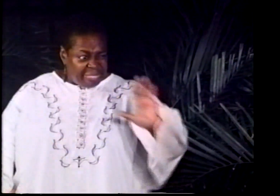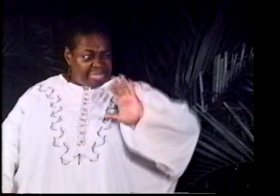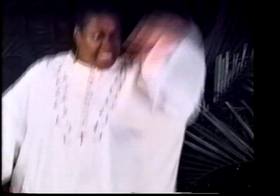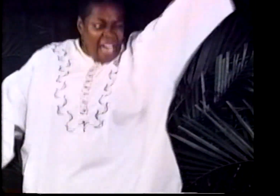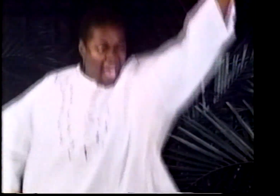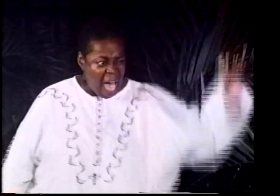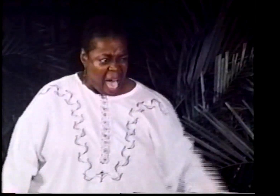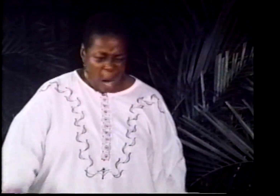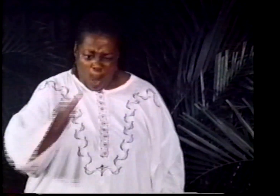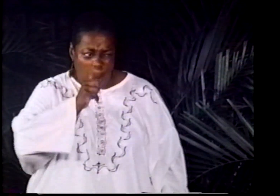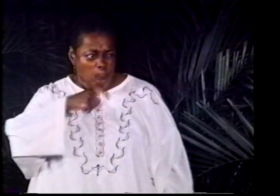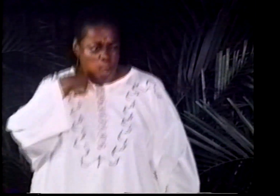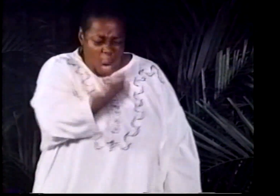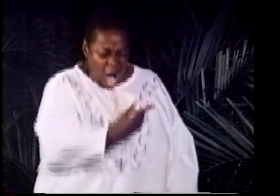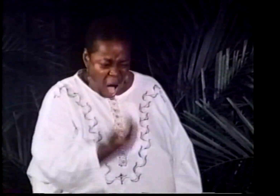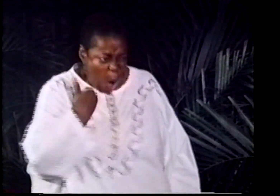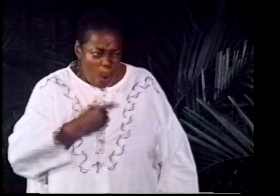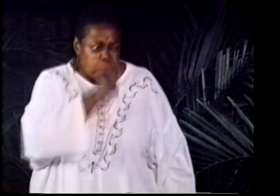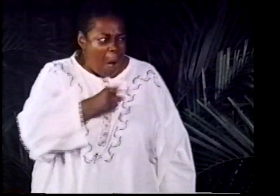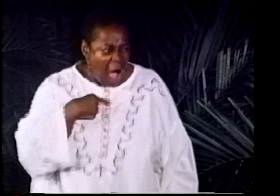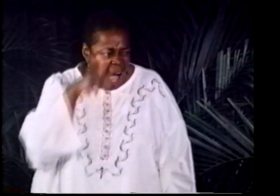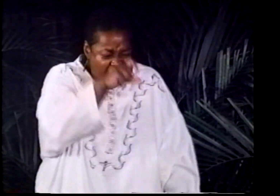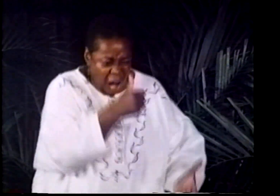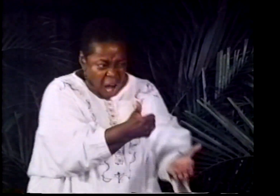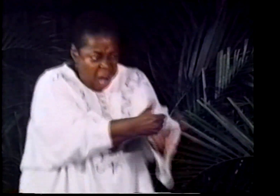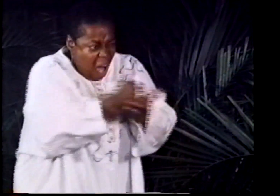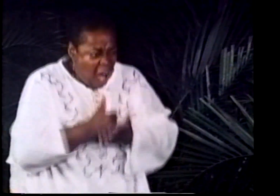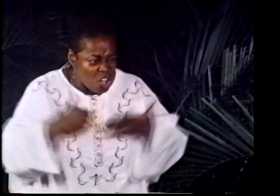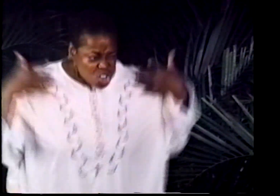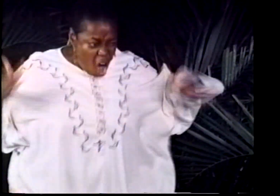The ant said, “Get out of here.